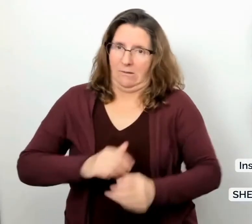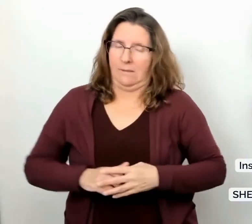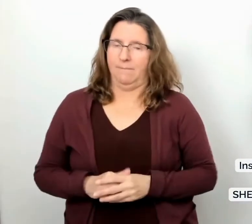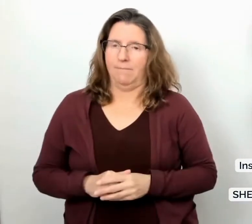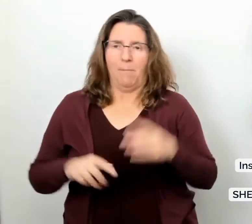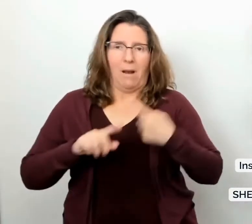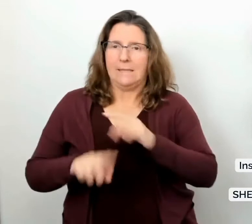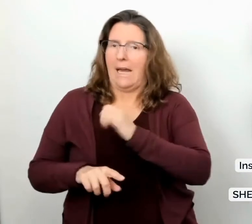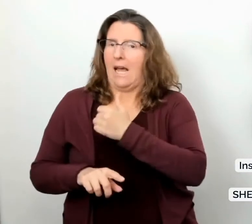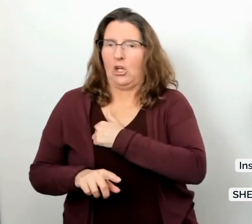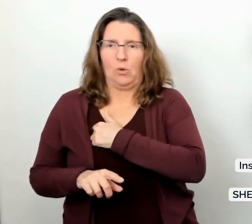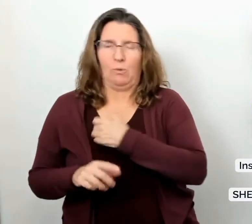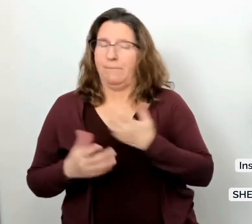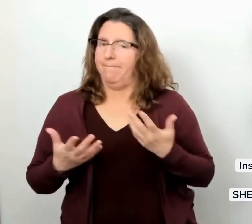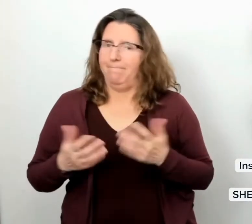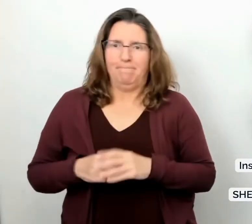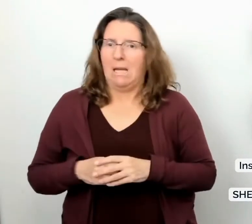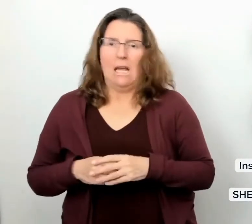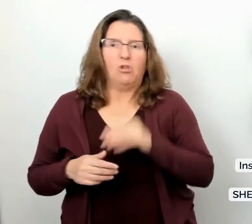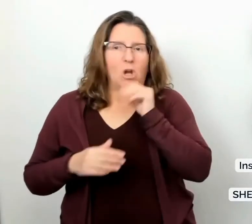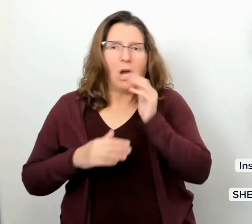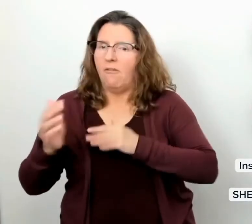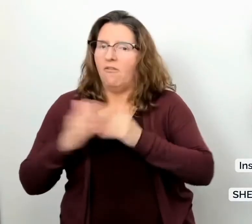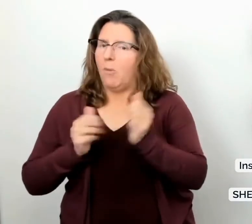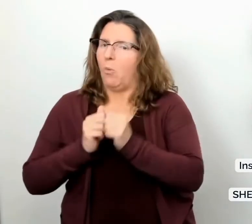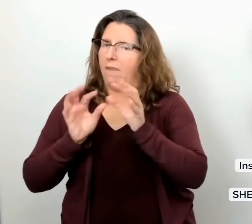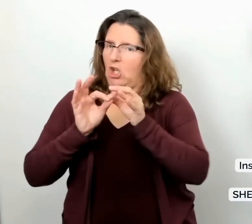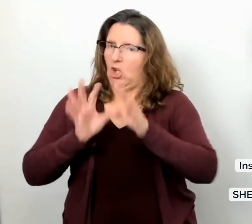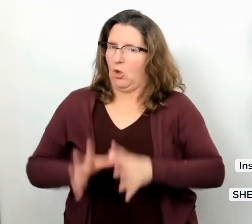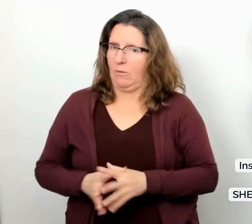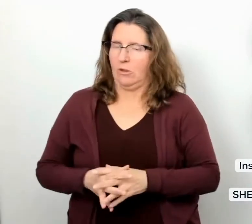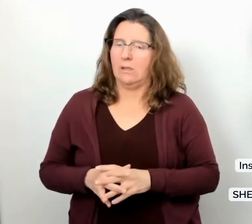Not to mention the interpreter's attitude and behaviour. He was not comfortable with her.